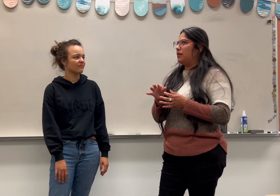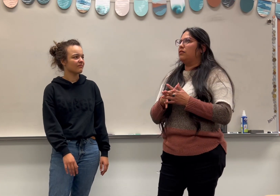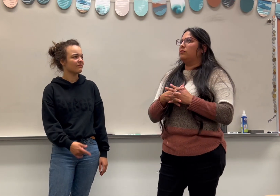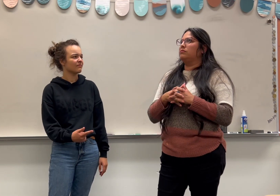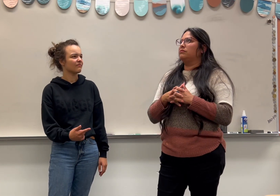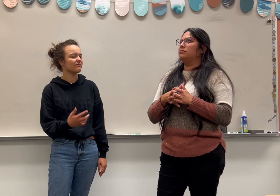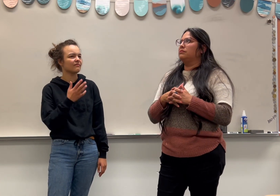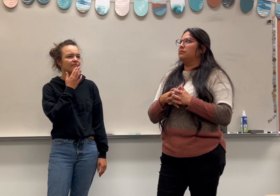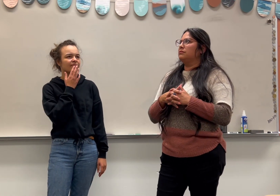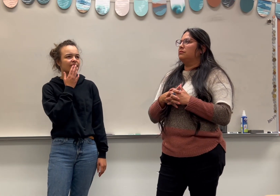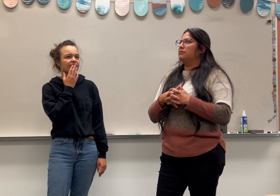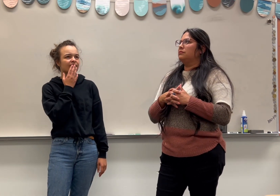um what was the other one that I was thinking of